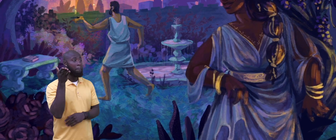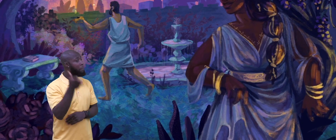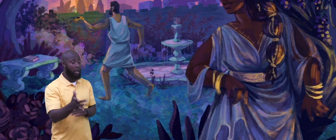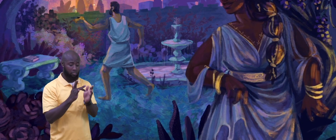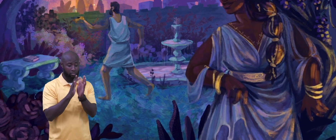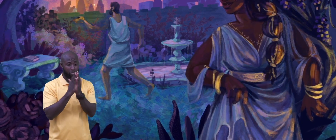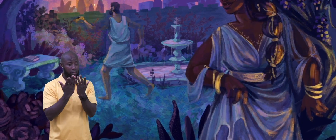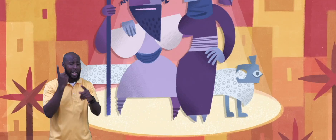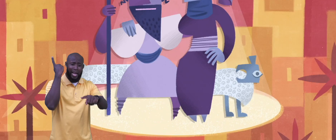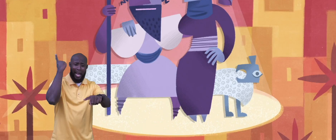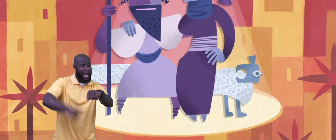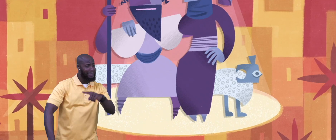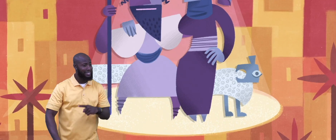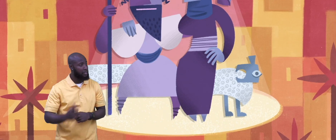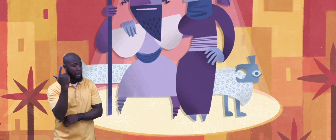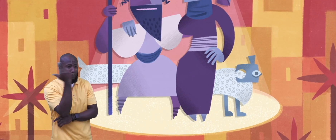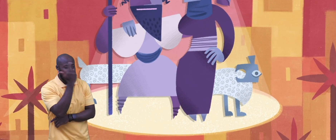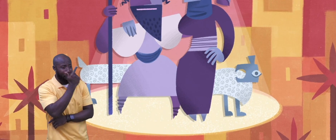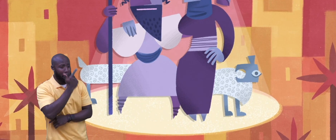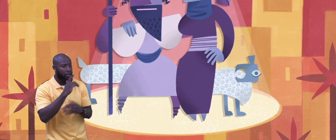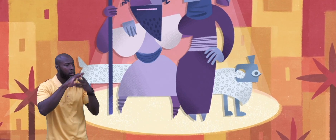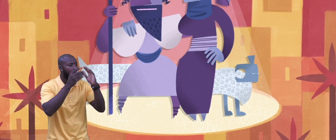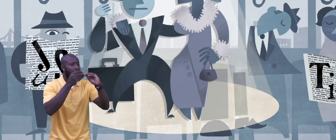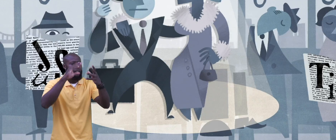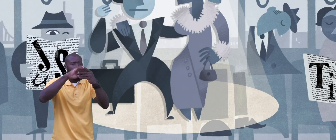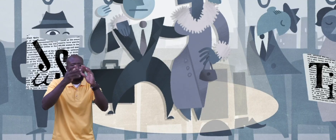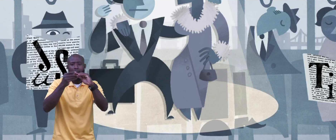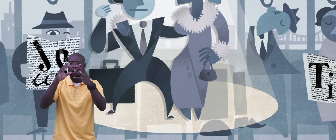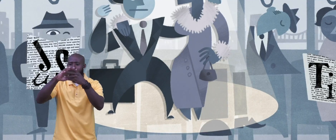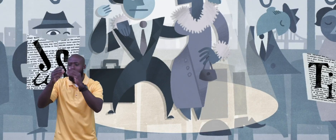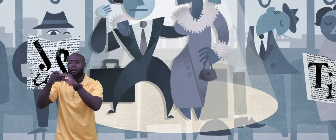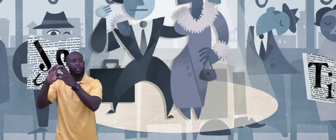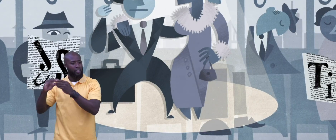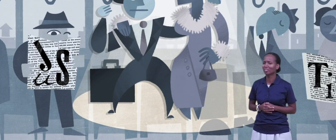and I can see why the Bible is one of the most influential books in human history.